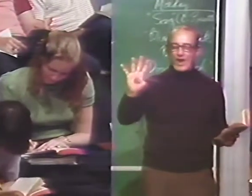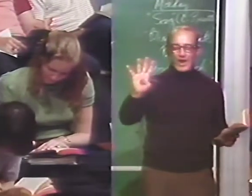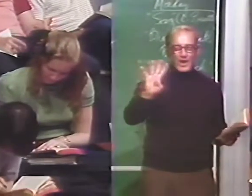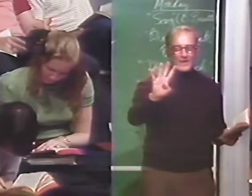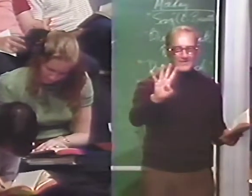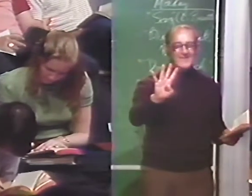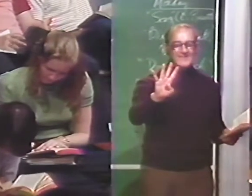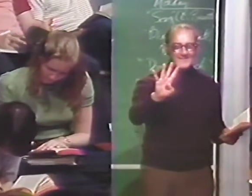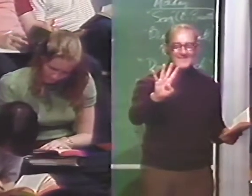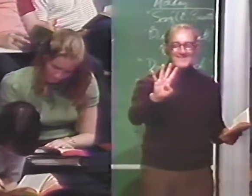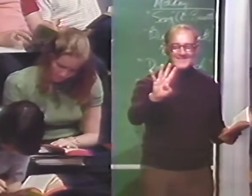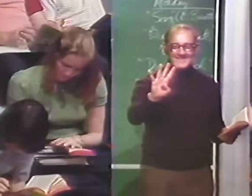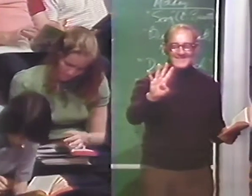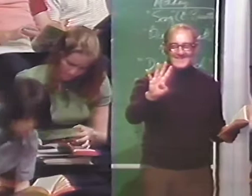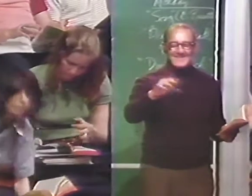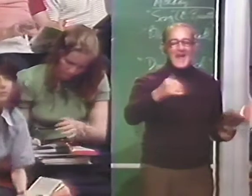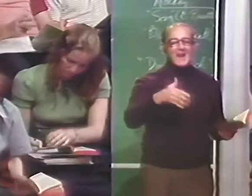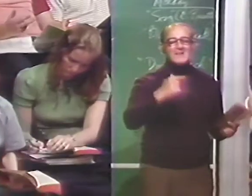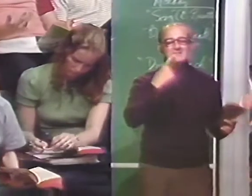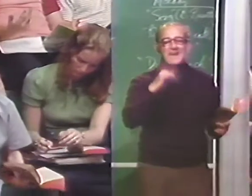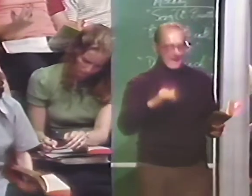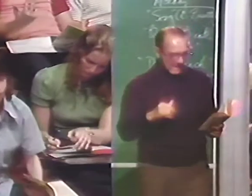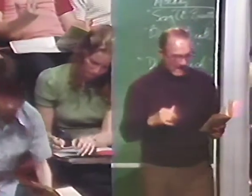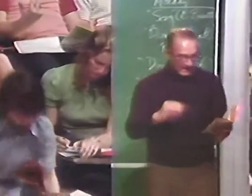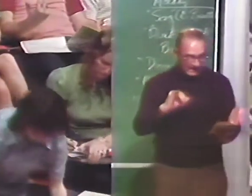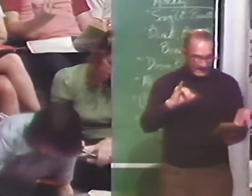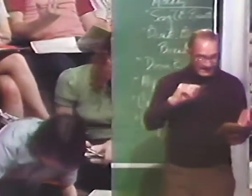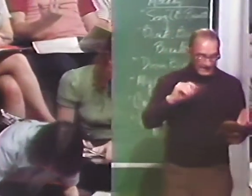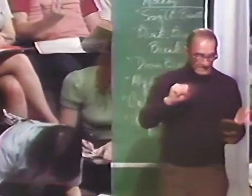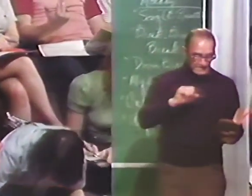4. NOW LET'S SAY THAT.